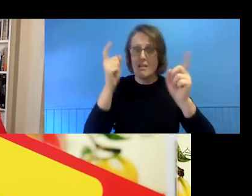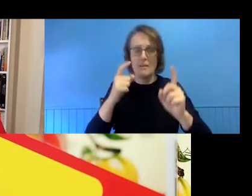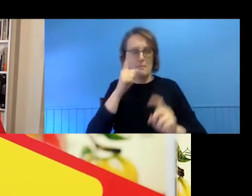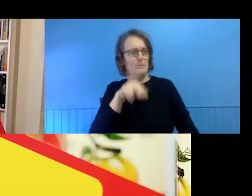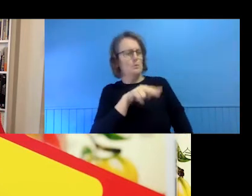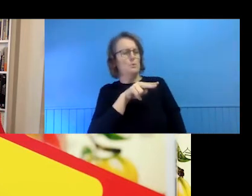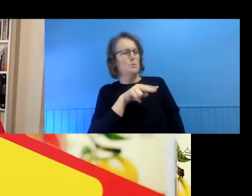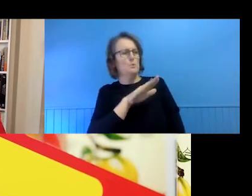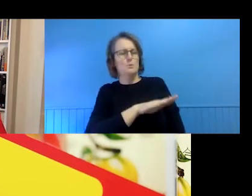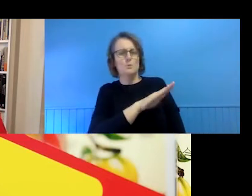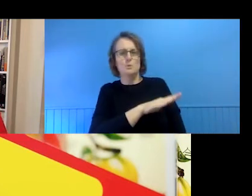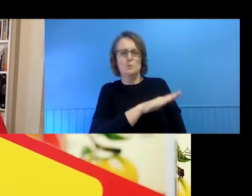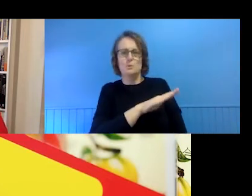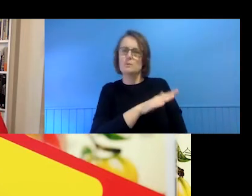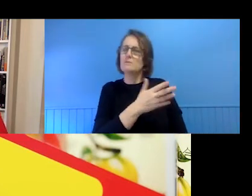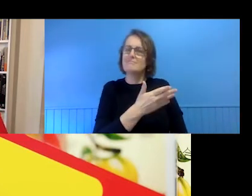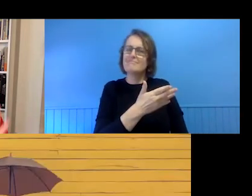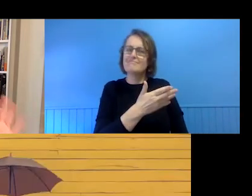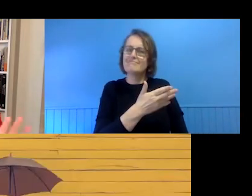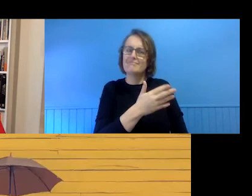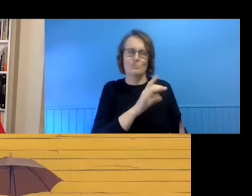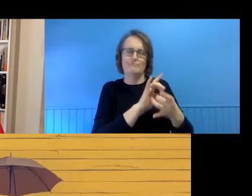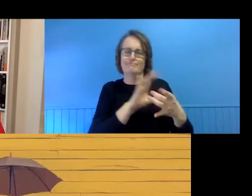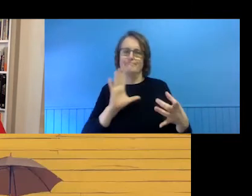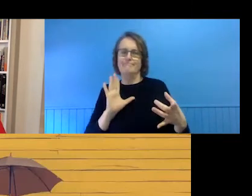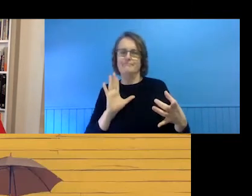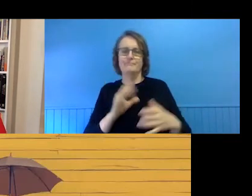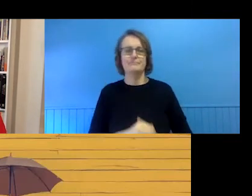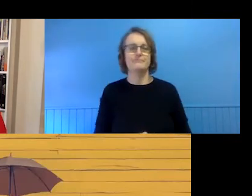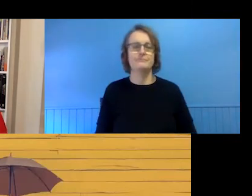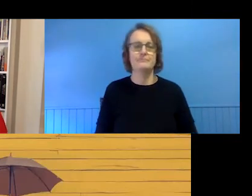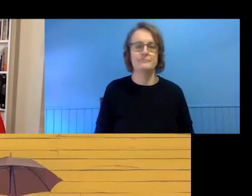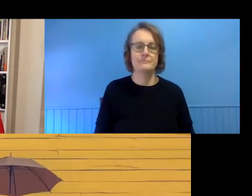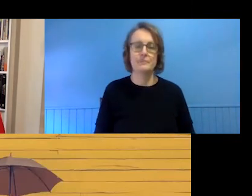in our lives right now. My tip for desperation is to work out in